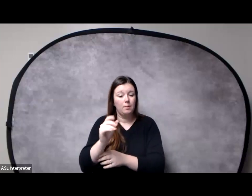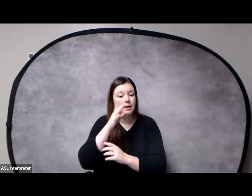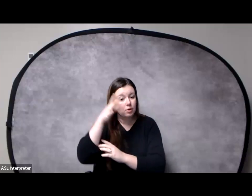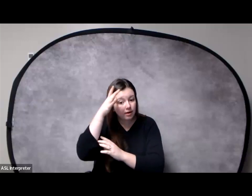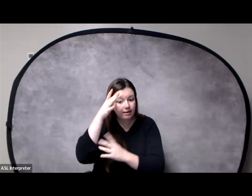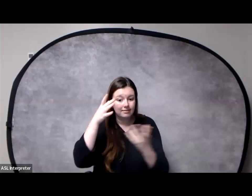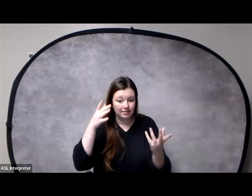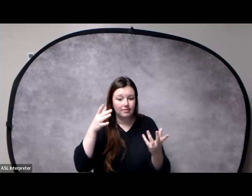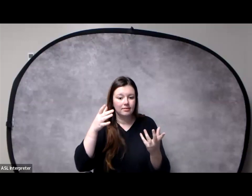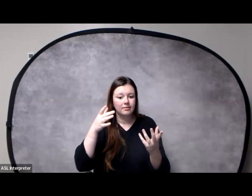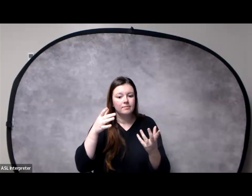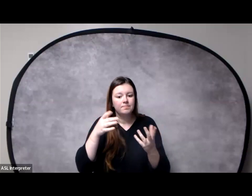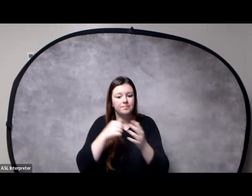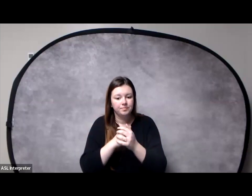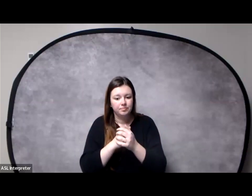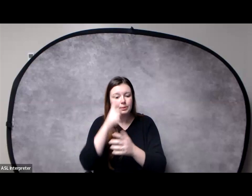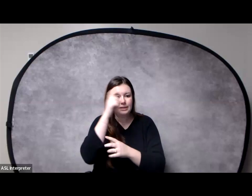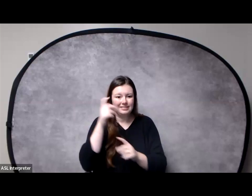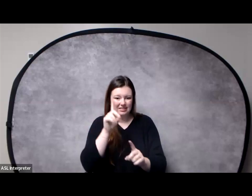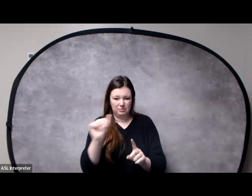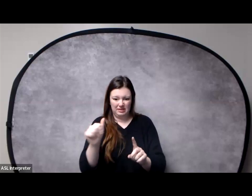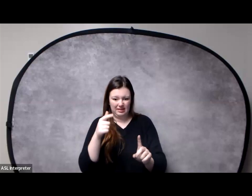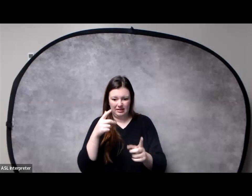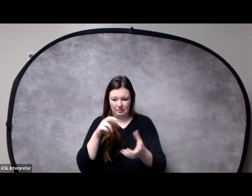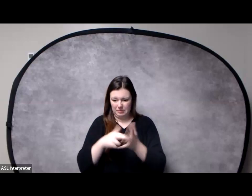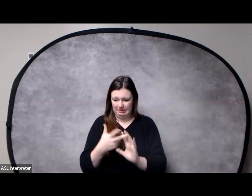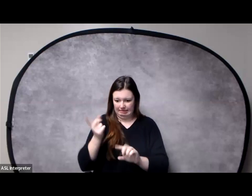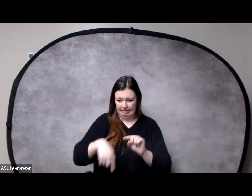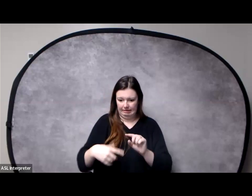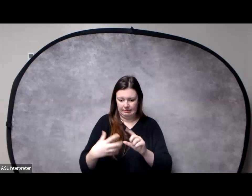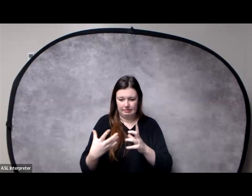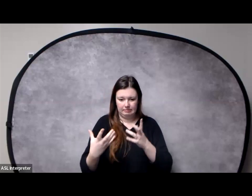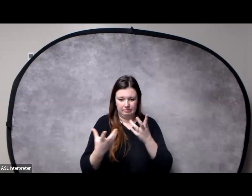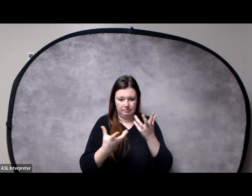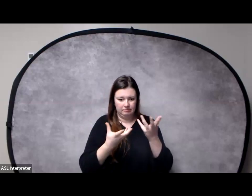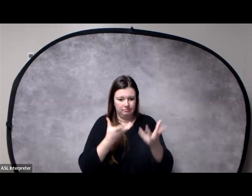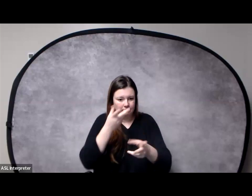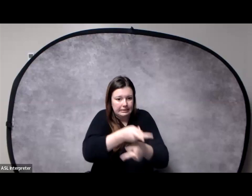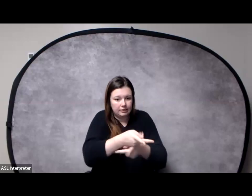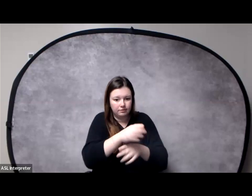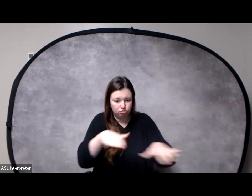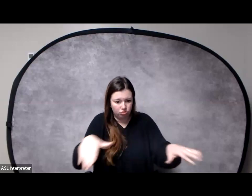We also cover children with a disability under this proposed child welfare provision.